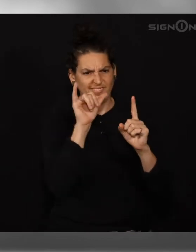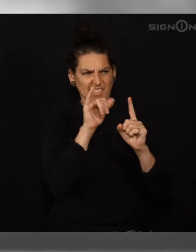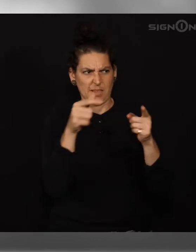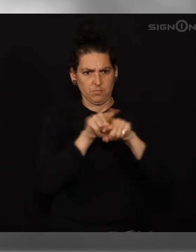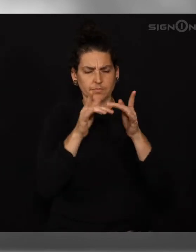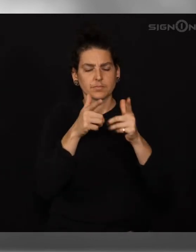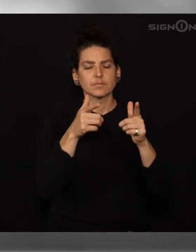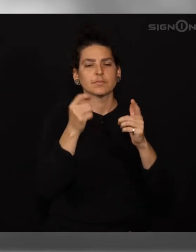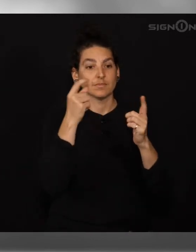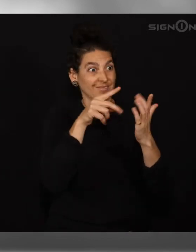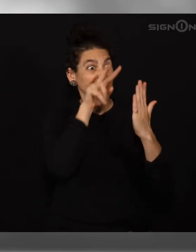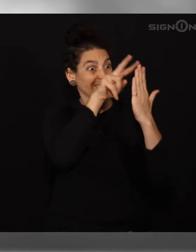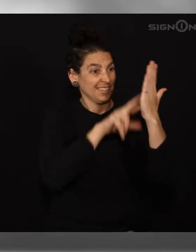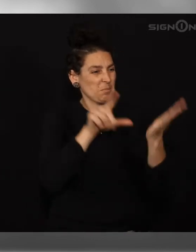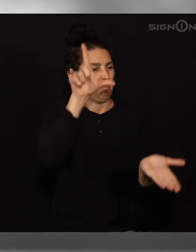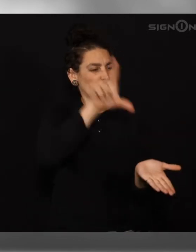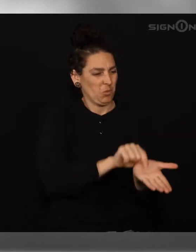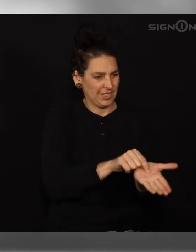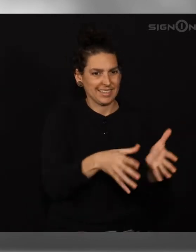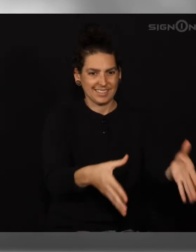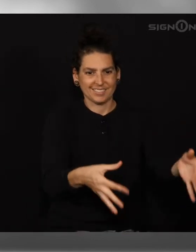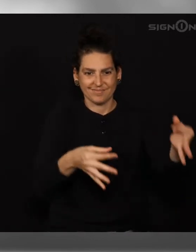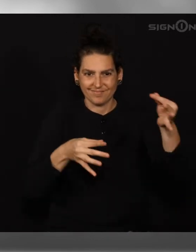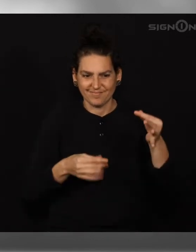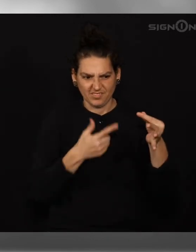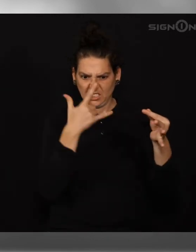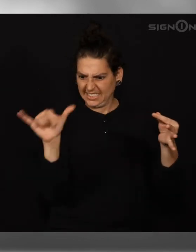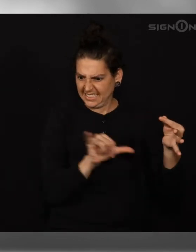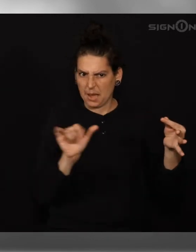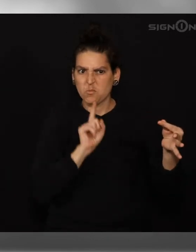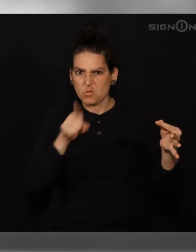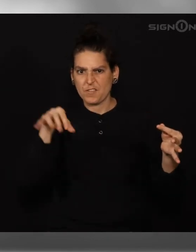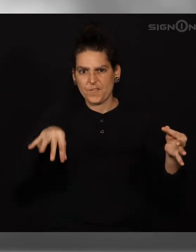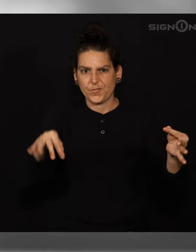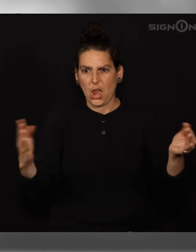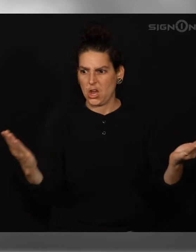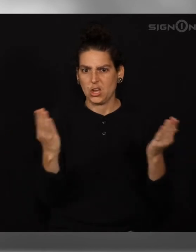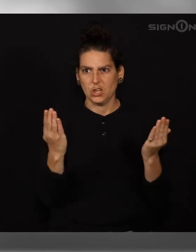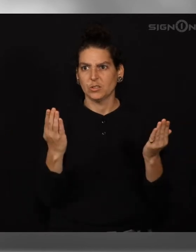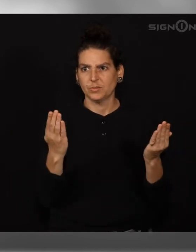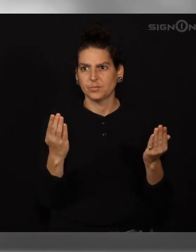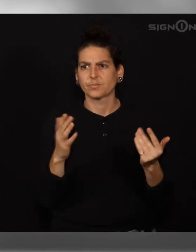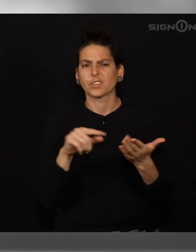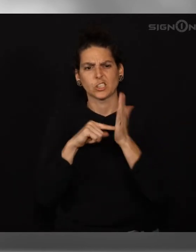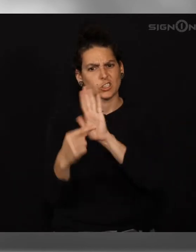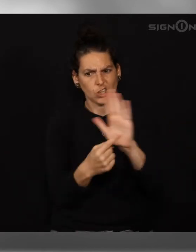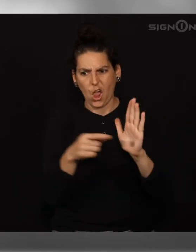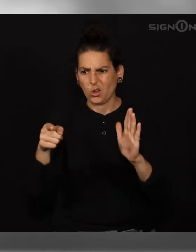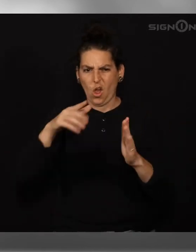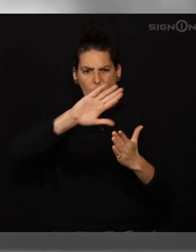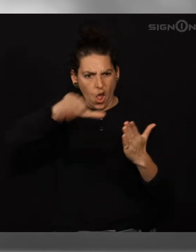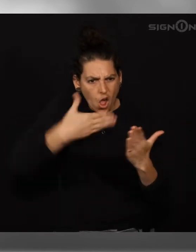The sample ballot is worth finding and you can print it out. This shows you all of the candidates who are running for the different offices,